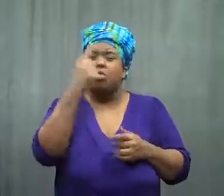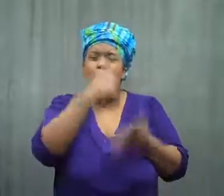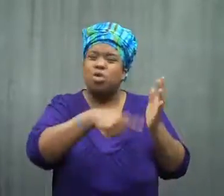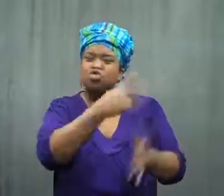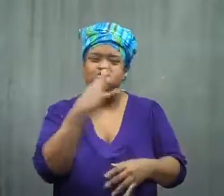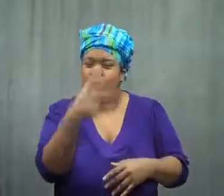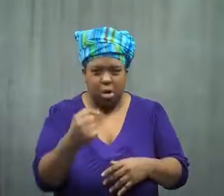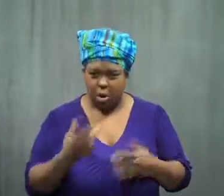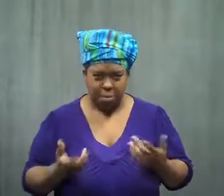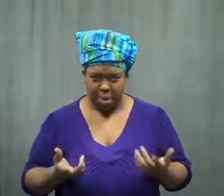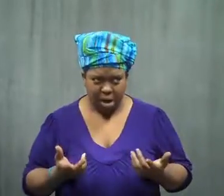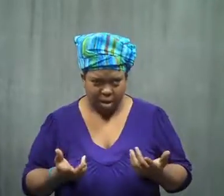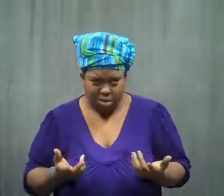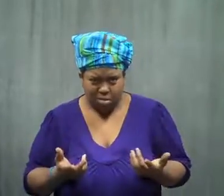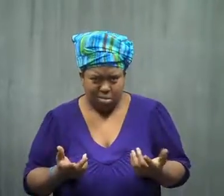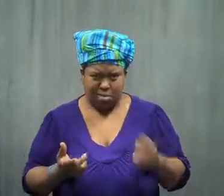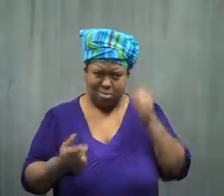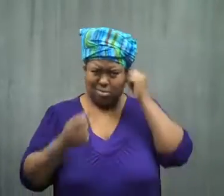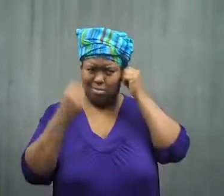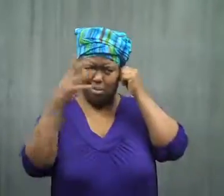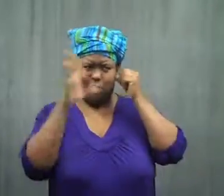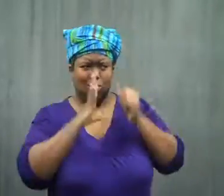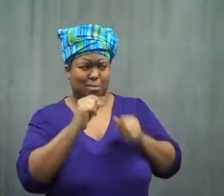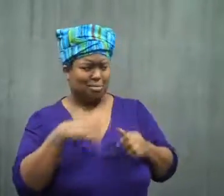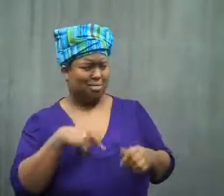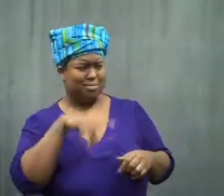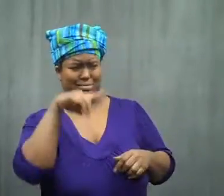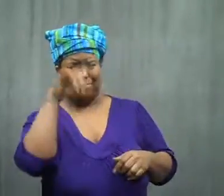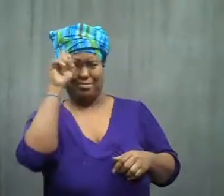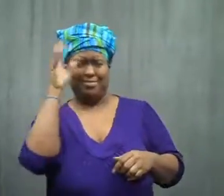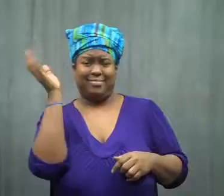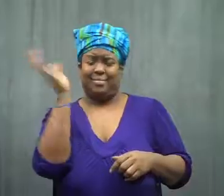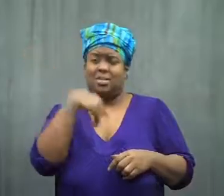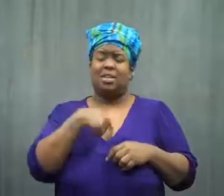I just didn't understand what she was talking about.